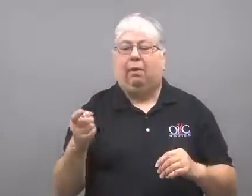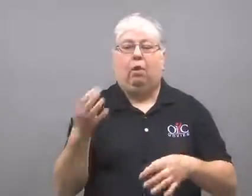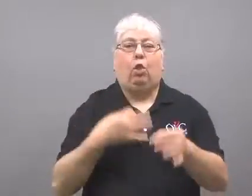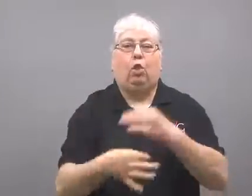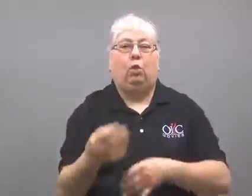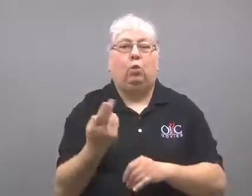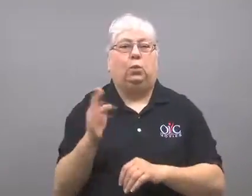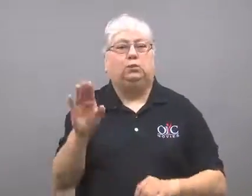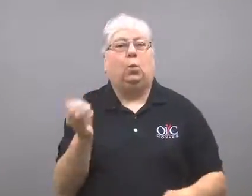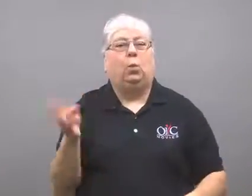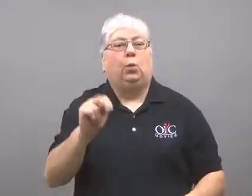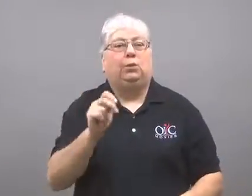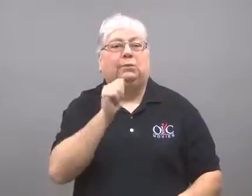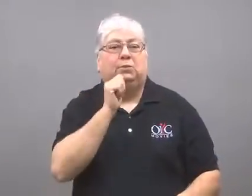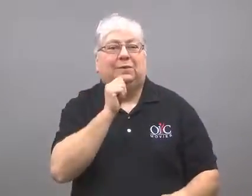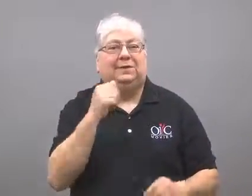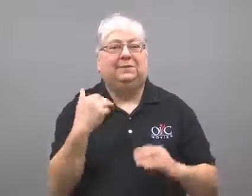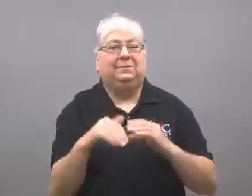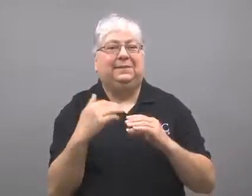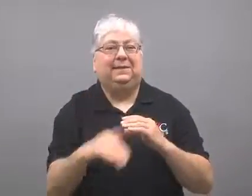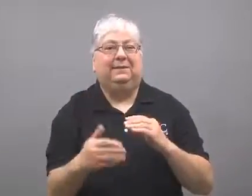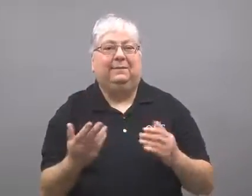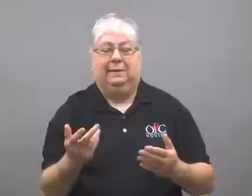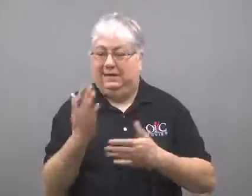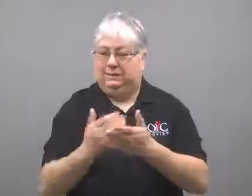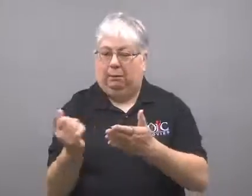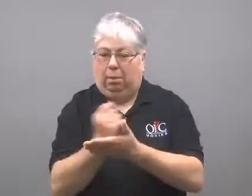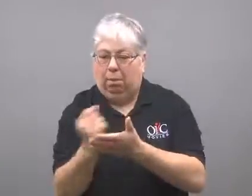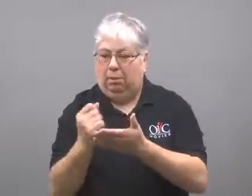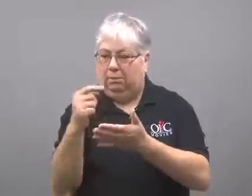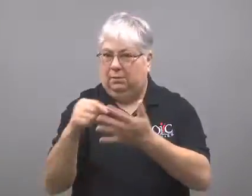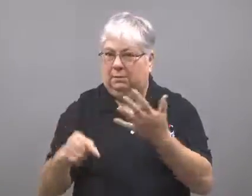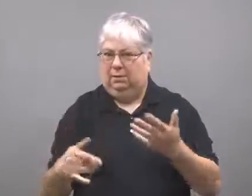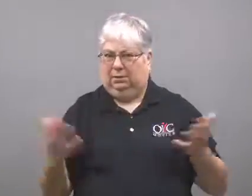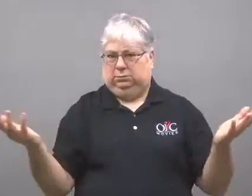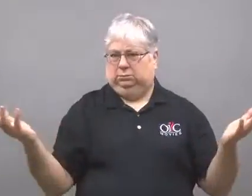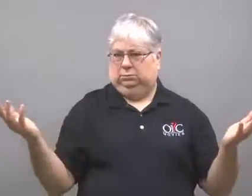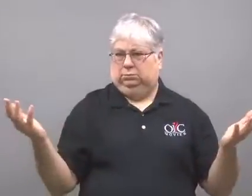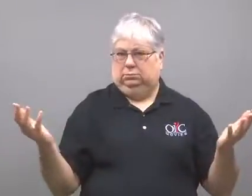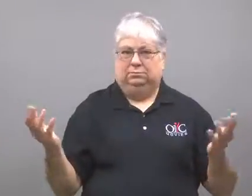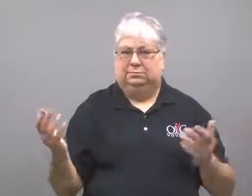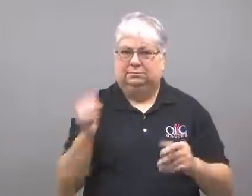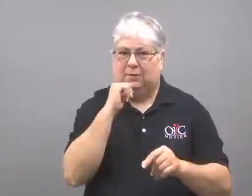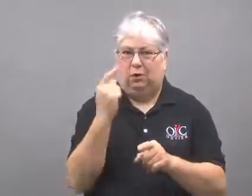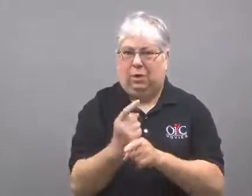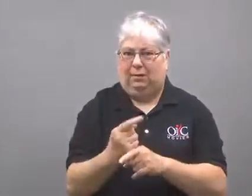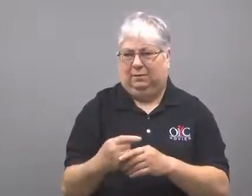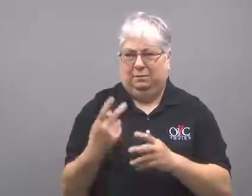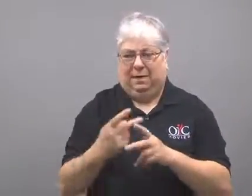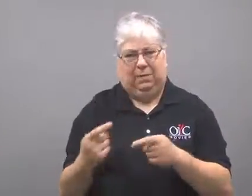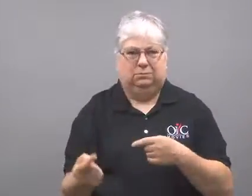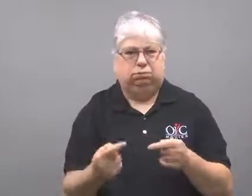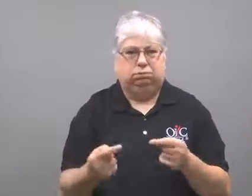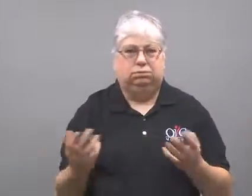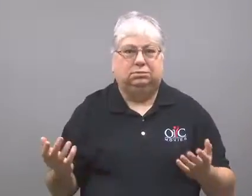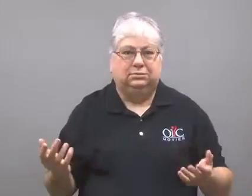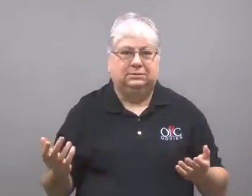Instead, she used her own private email. Some ended up being deleted and lost, which did not look good at all.